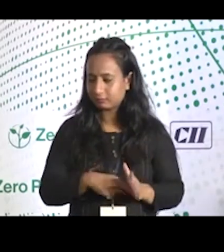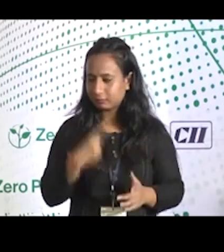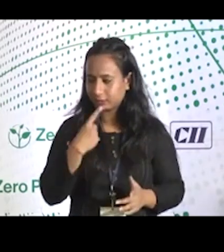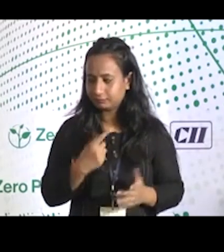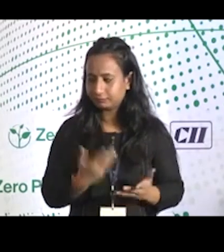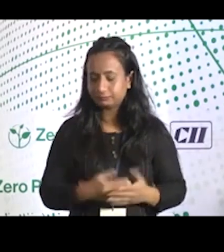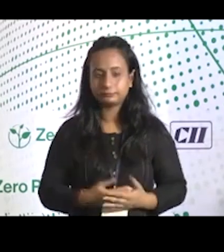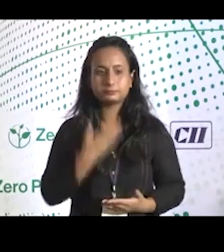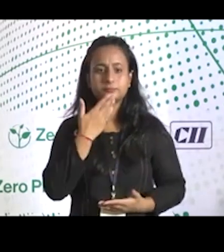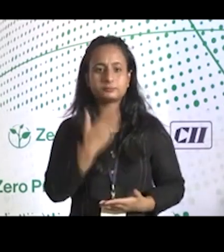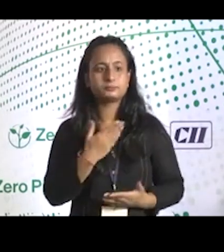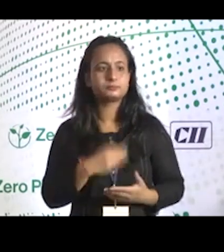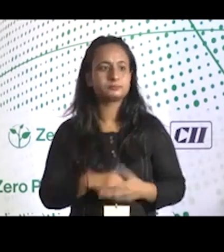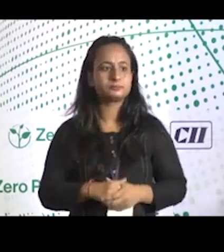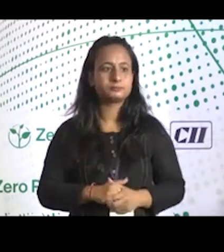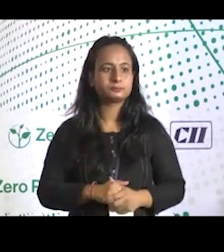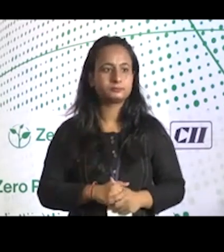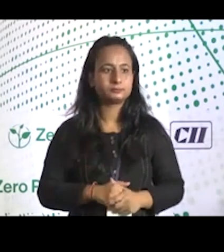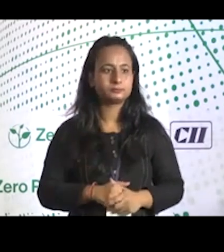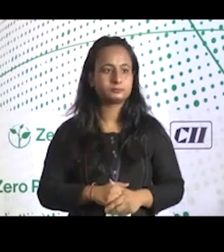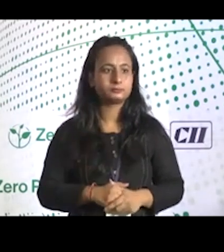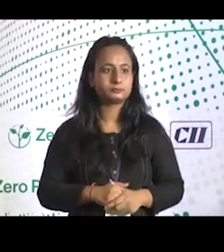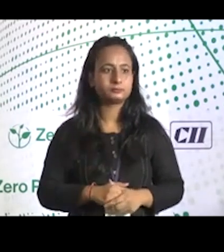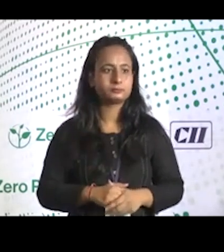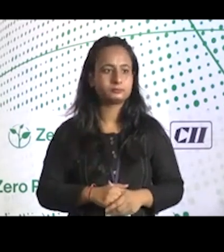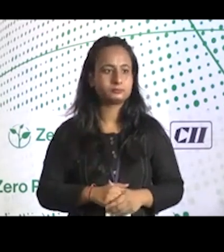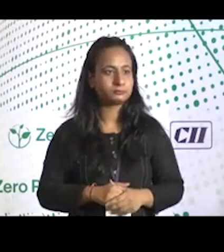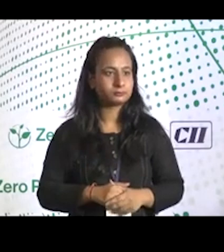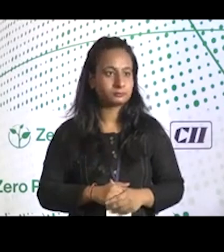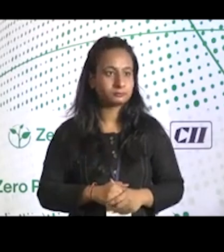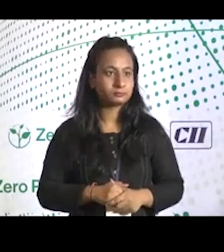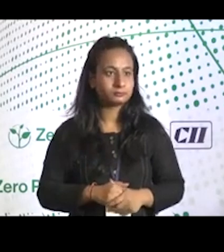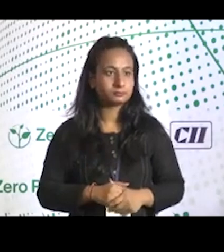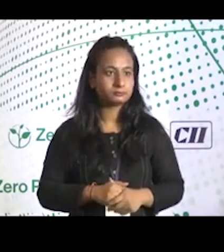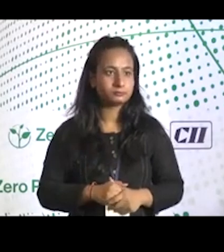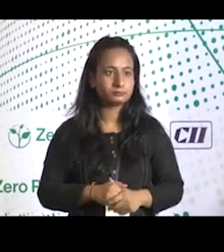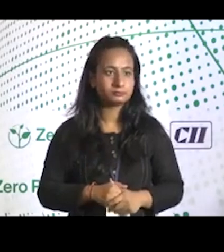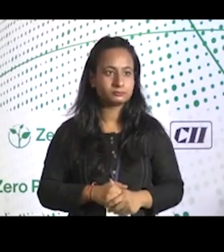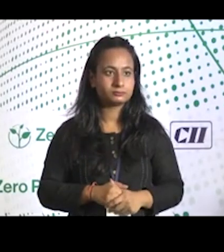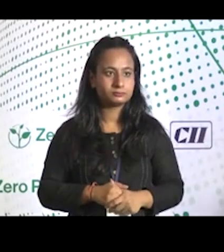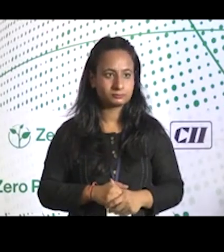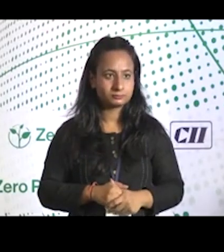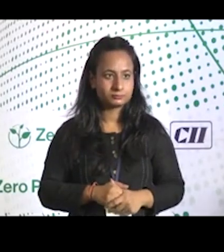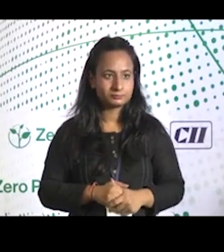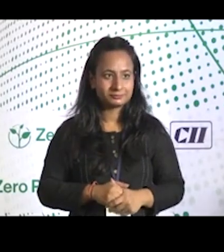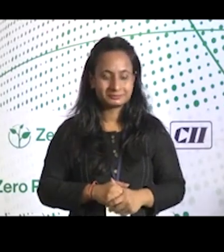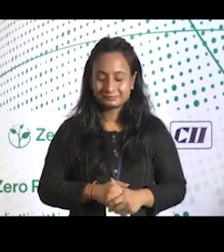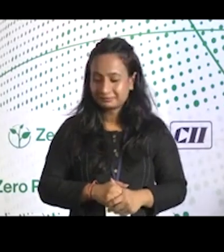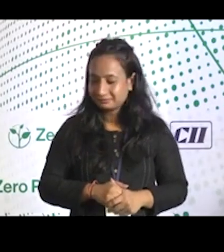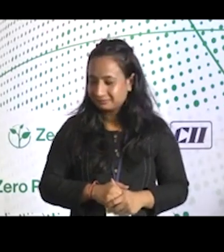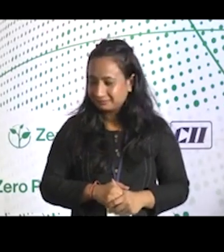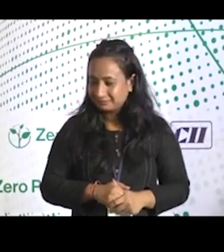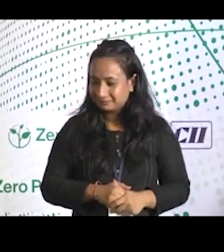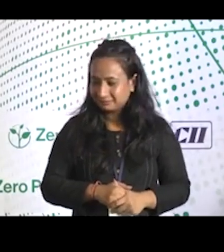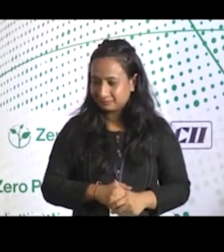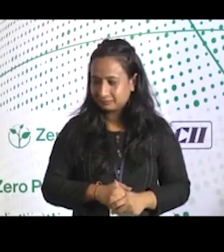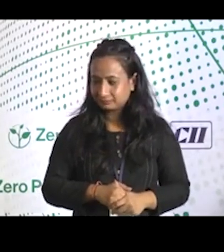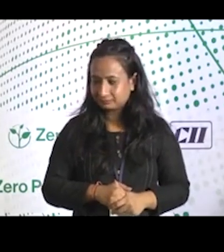Thank you, baby. Just before we move on to like a small call to action